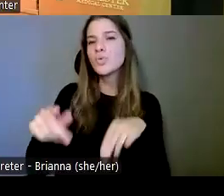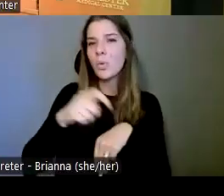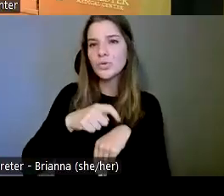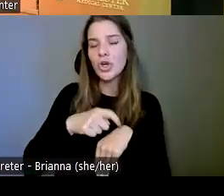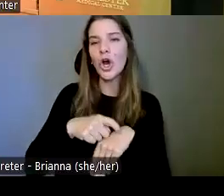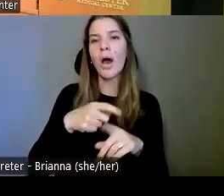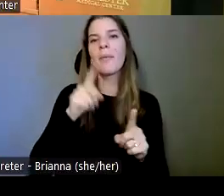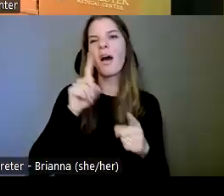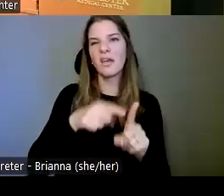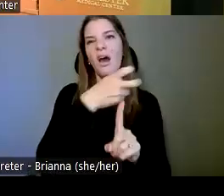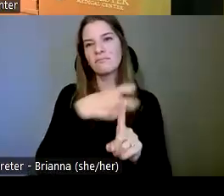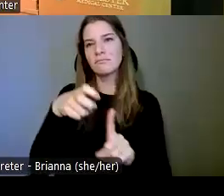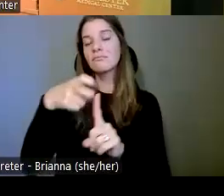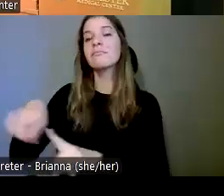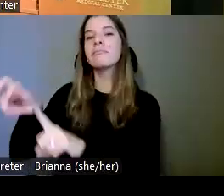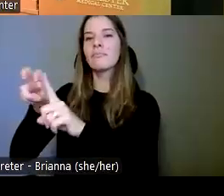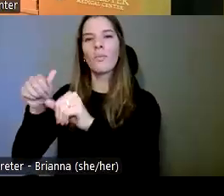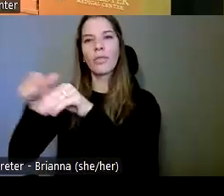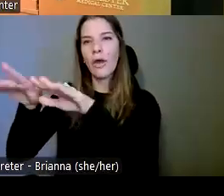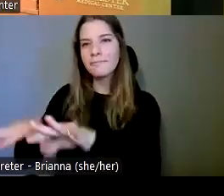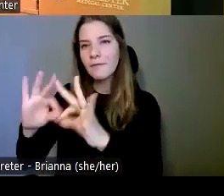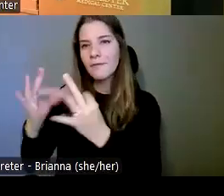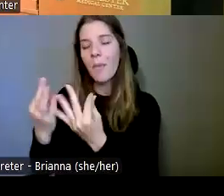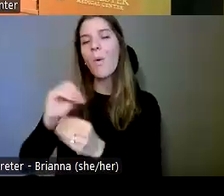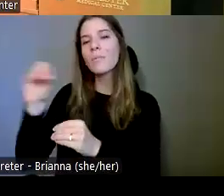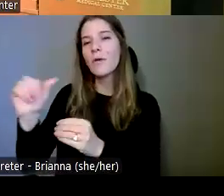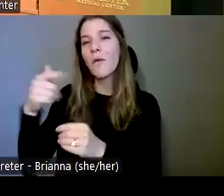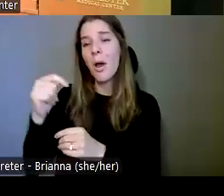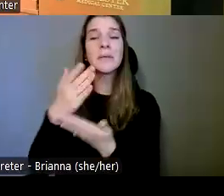stabilized and get back in with their family or move to their own apartments. Um, and it's just